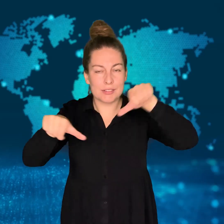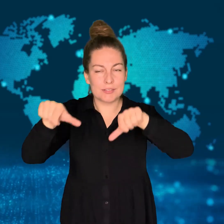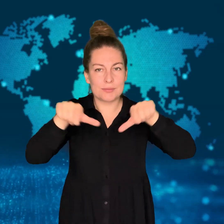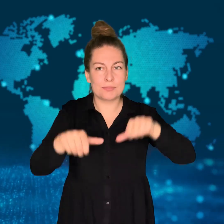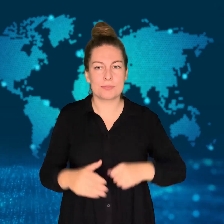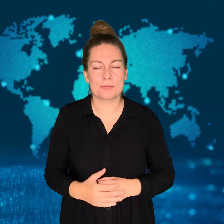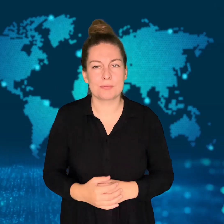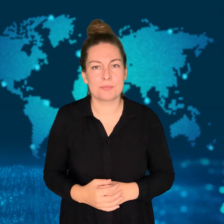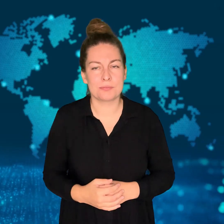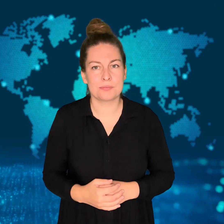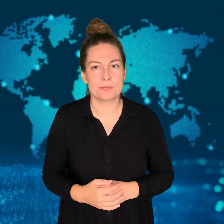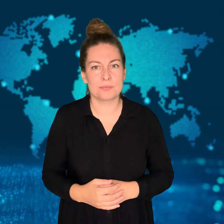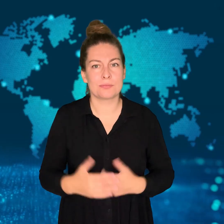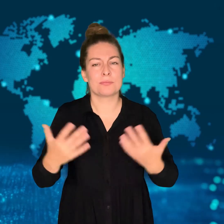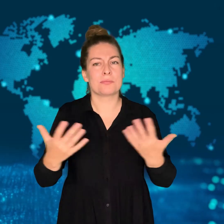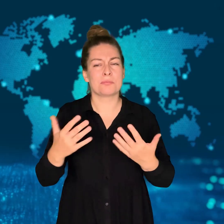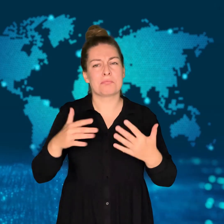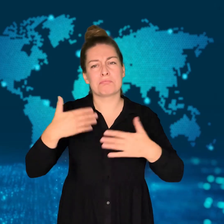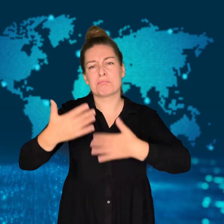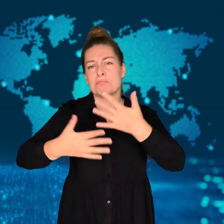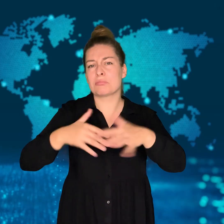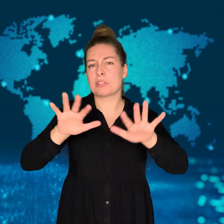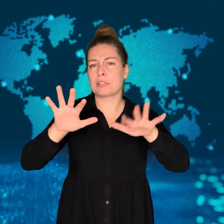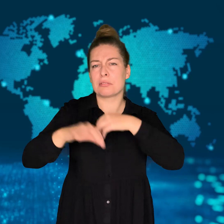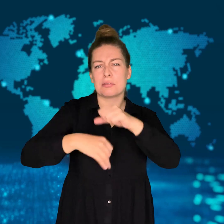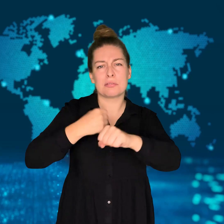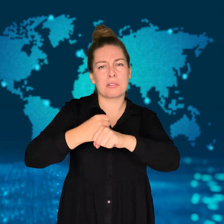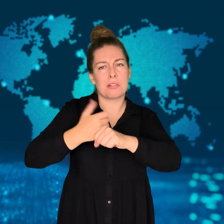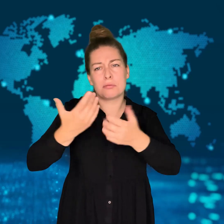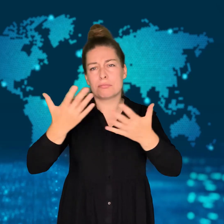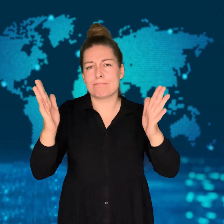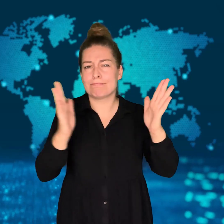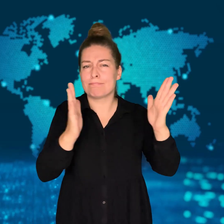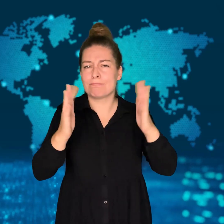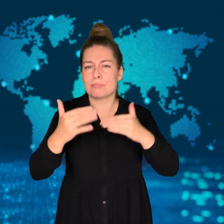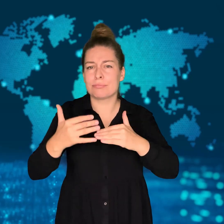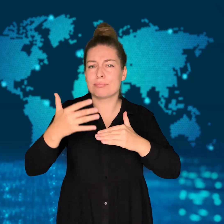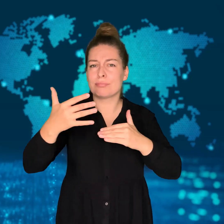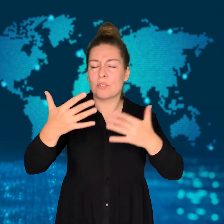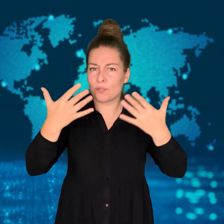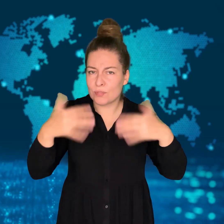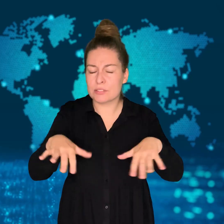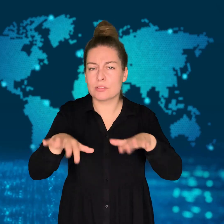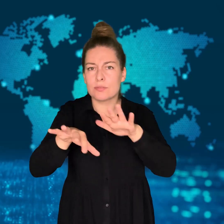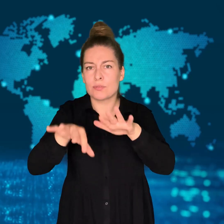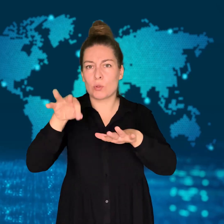The artifacts are being analyzed by scientists in Spain.